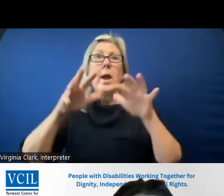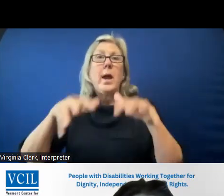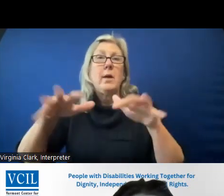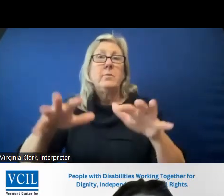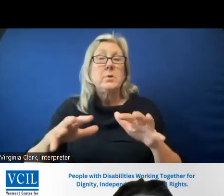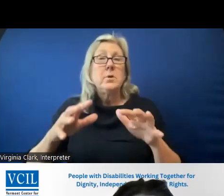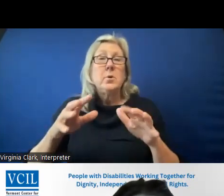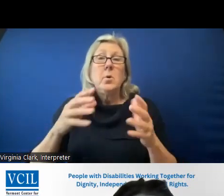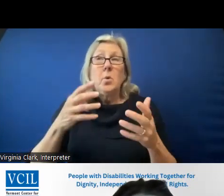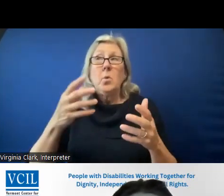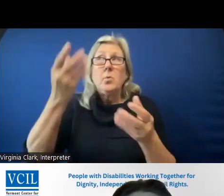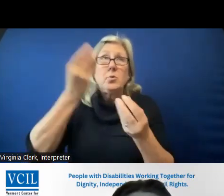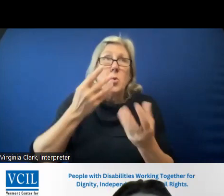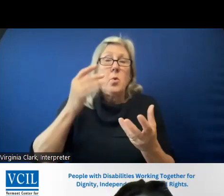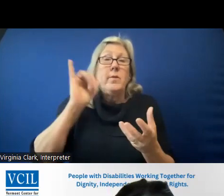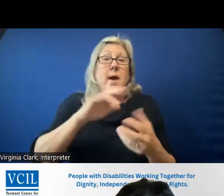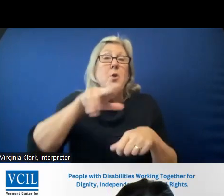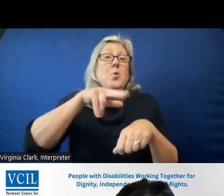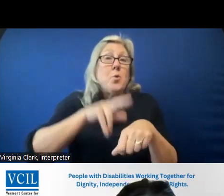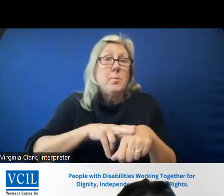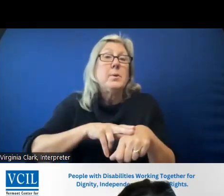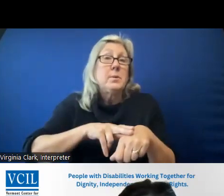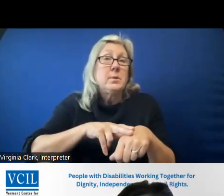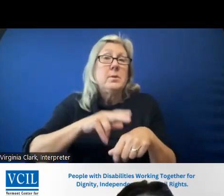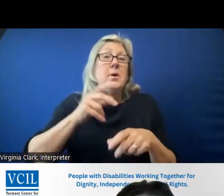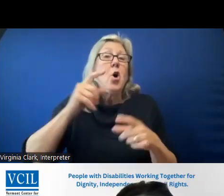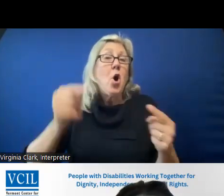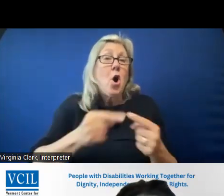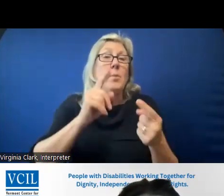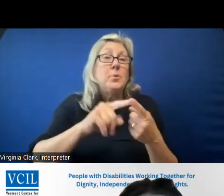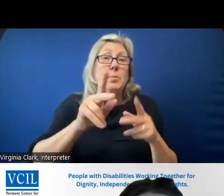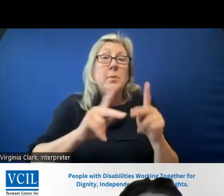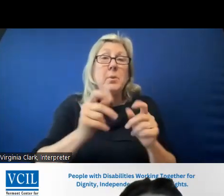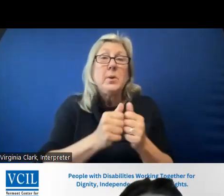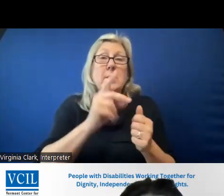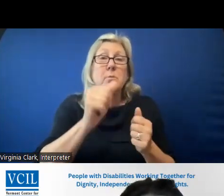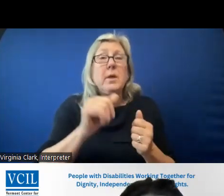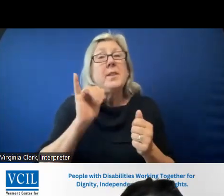to people with disabilities is encouraging. And we continue to be in the midst of a mass